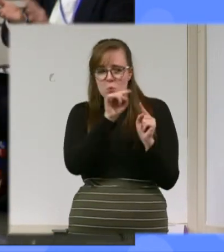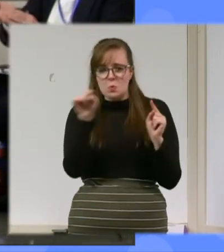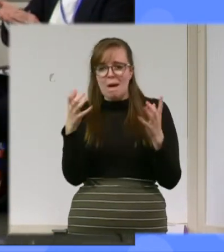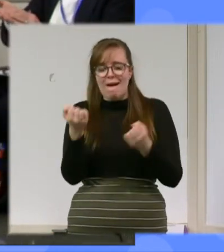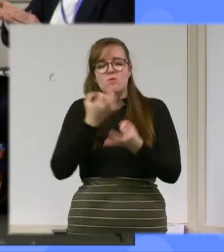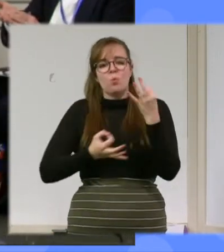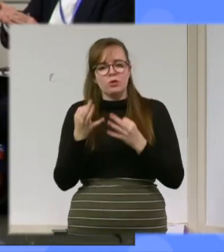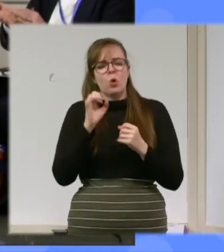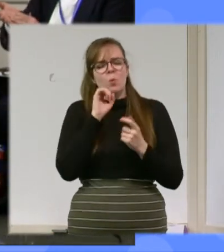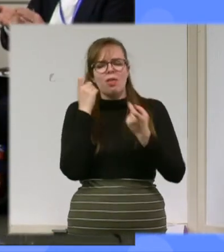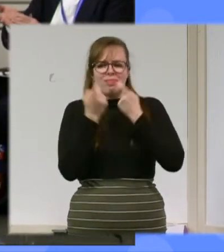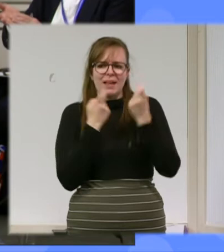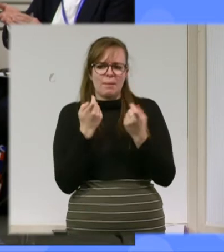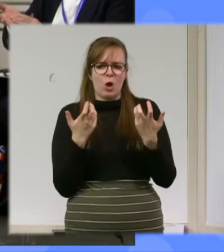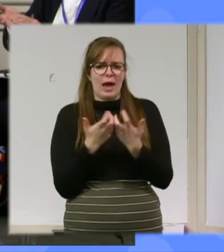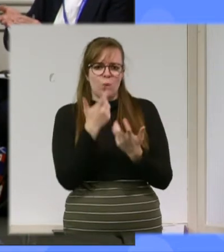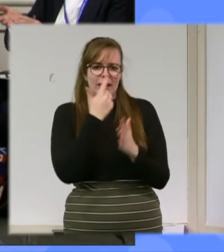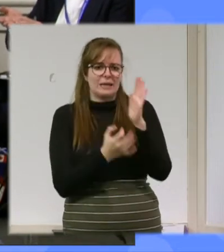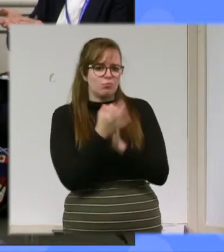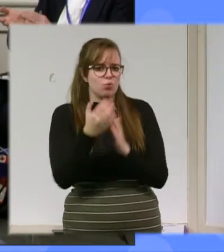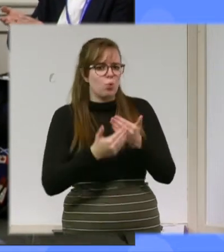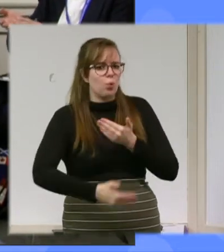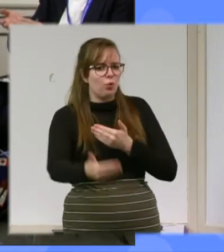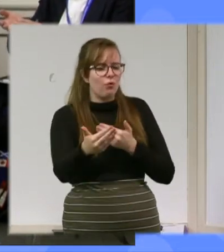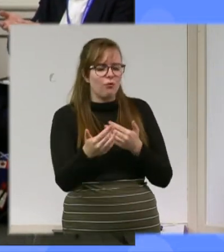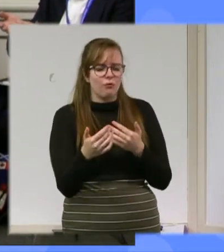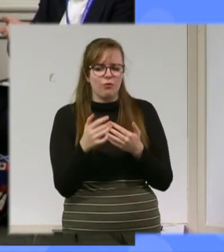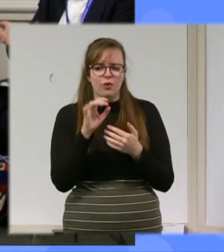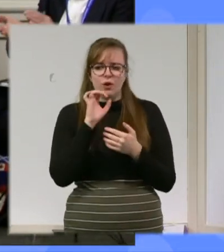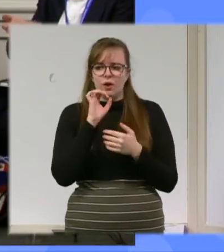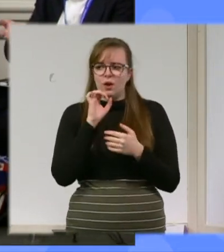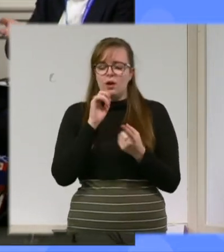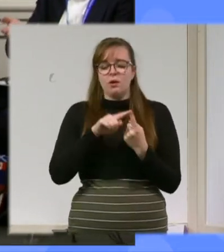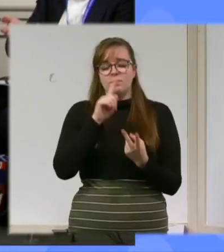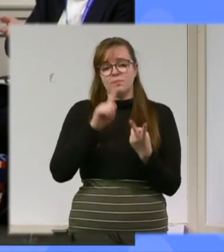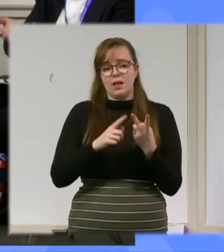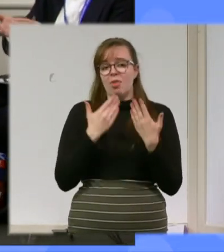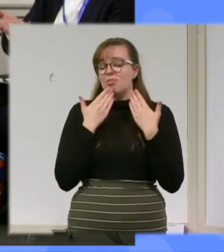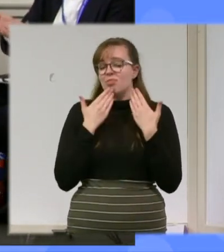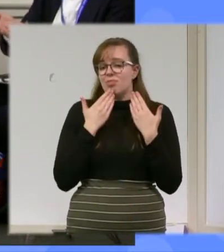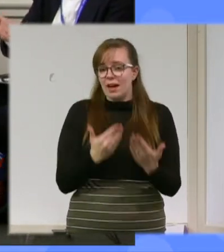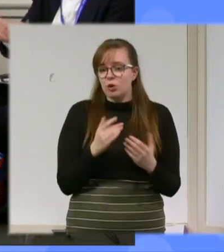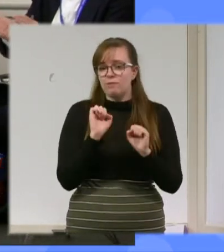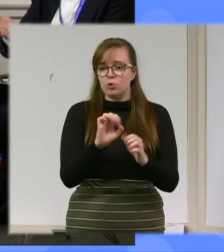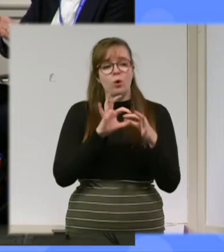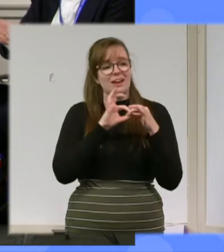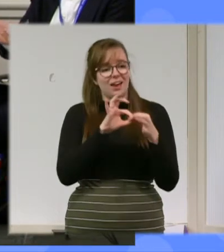think about what we to do about that for the future take that do you now thank you however for your engagement for listening and